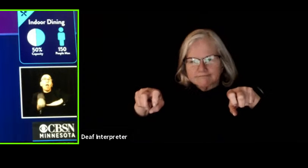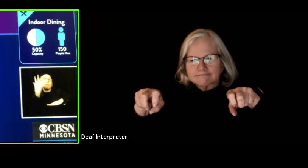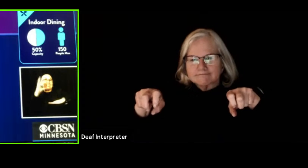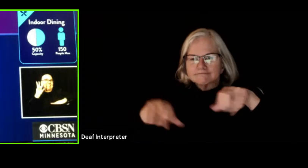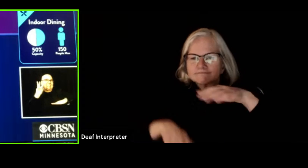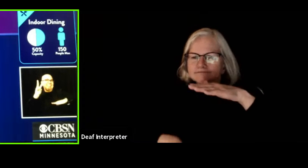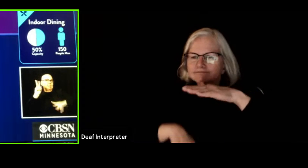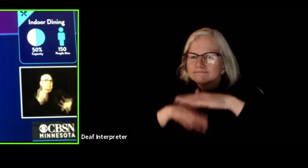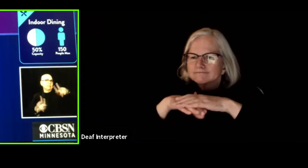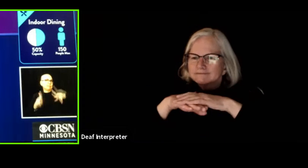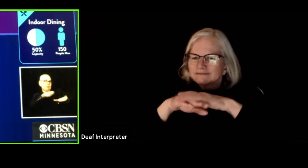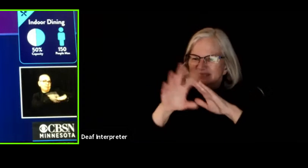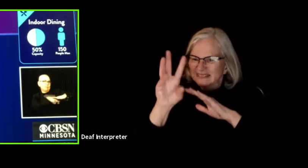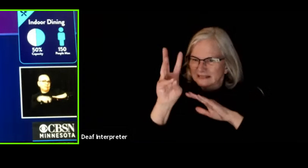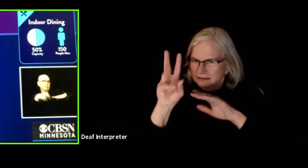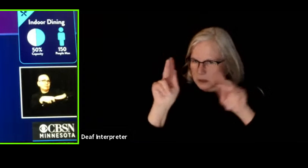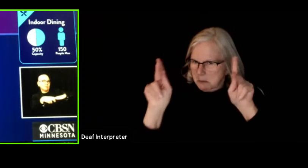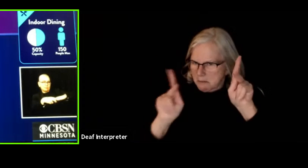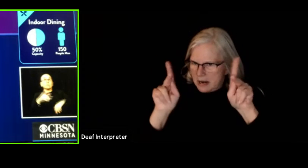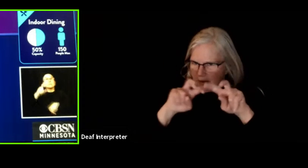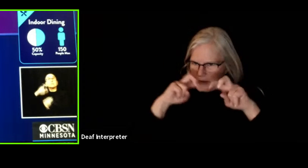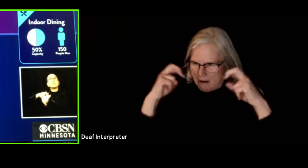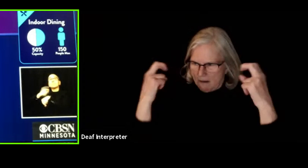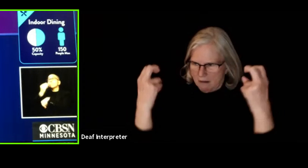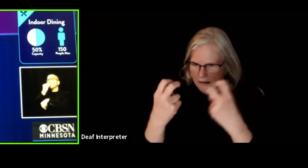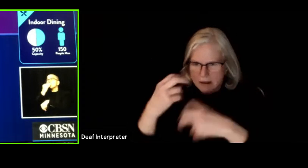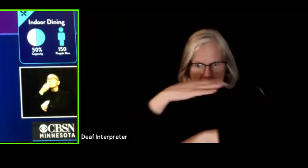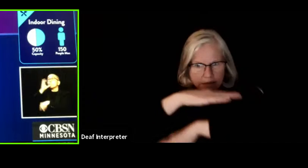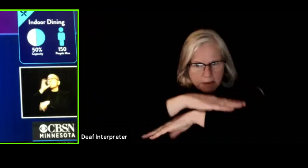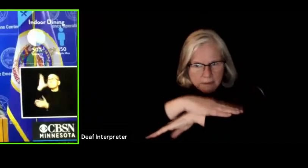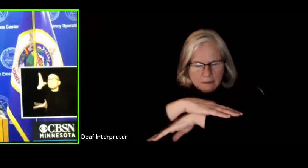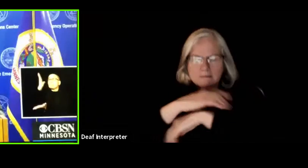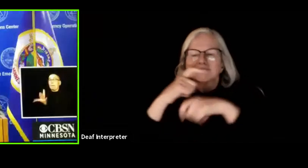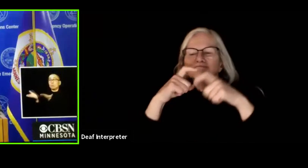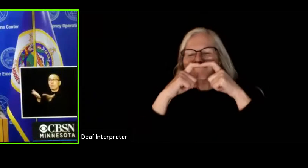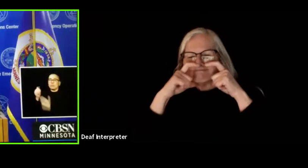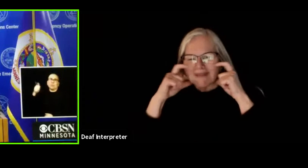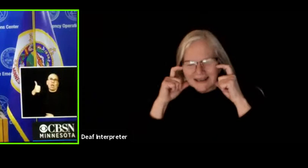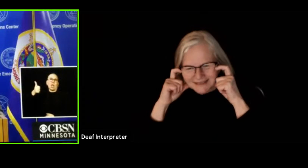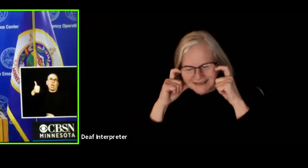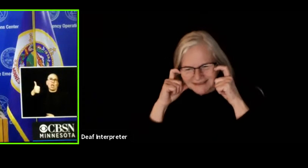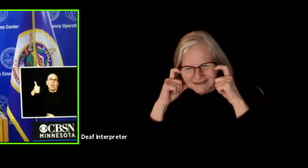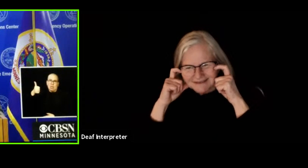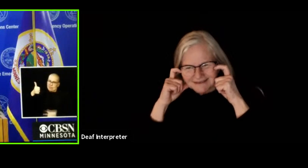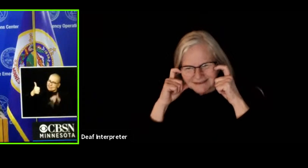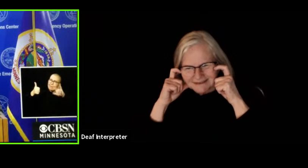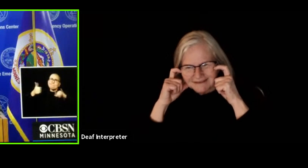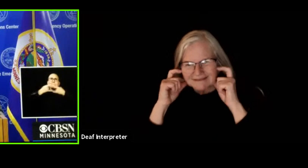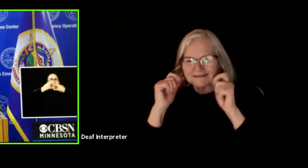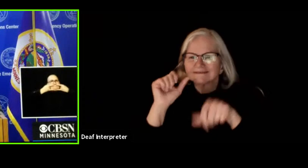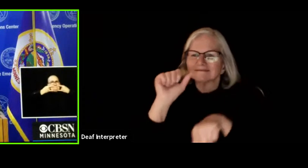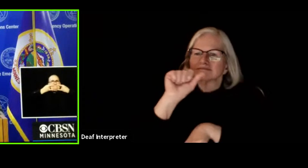OF FUND AT THE TIME. AGAIN, IT'S THE TURNING OF THE DIAL, AS WE CONTINUE, WE'RE STILL AT